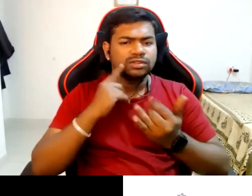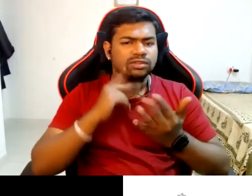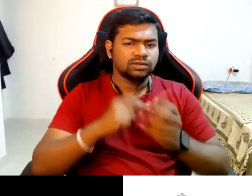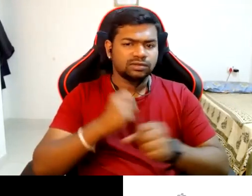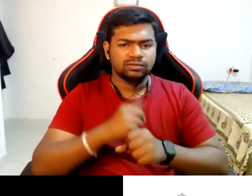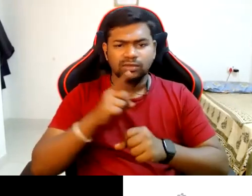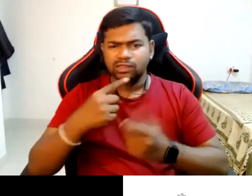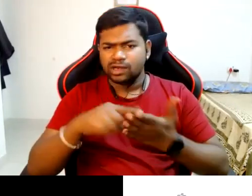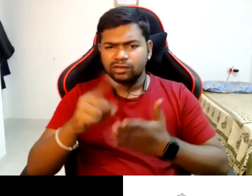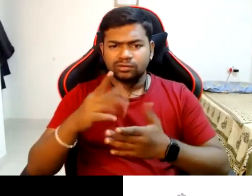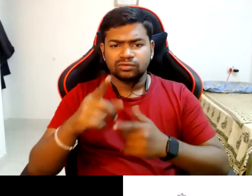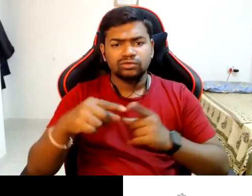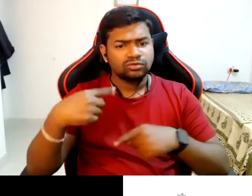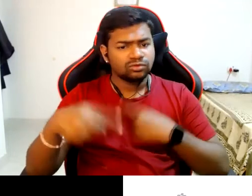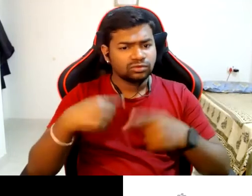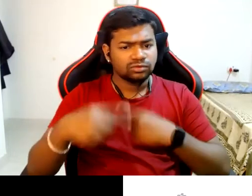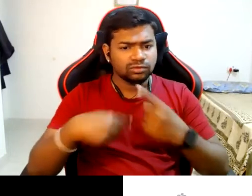So the more you train the model the more the model gets better.